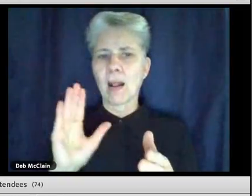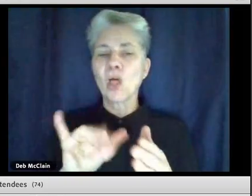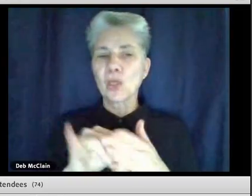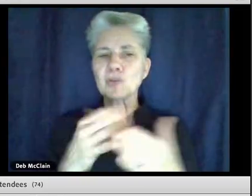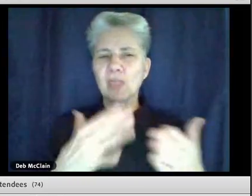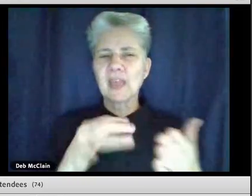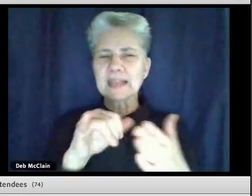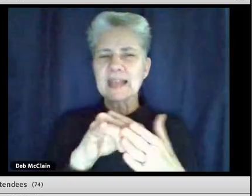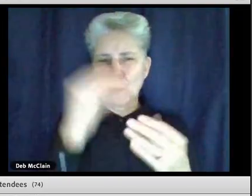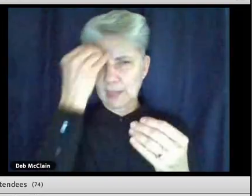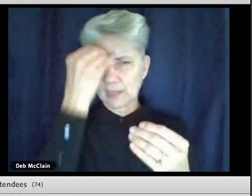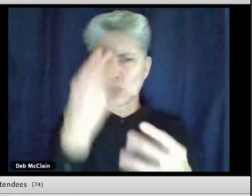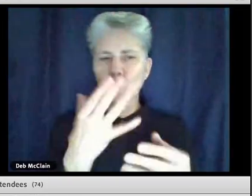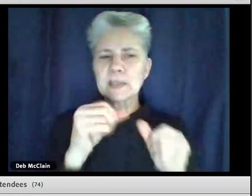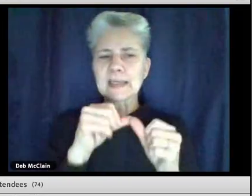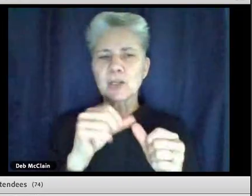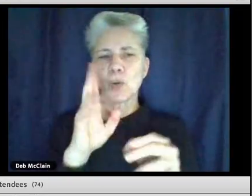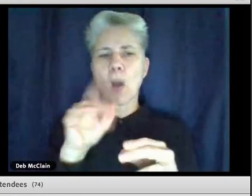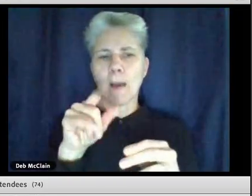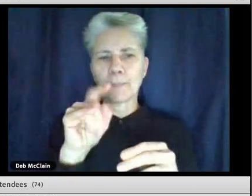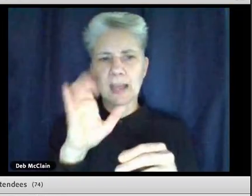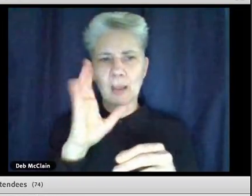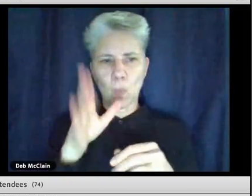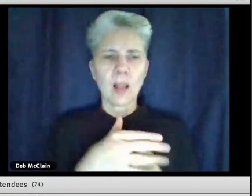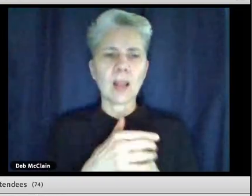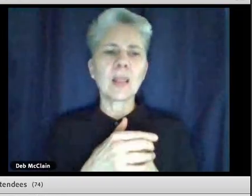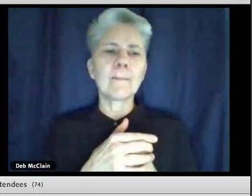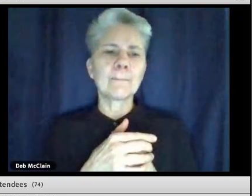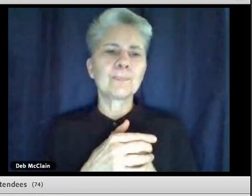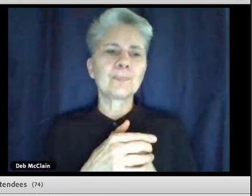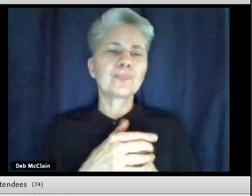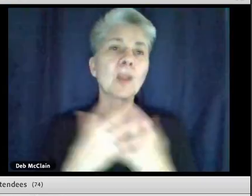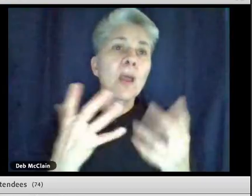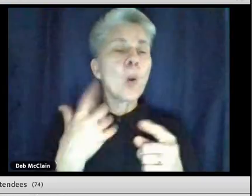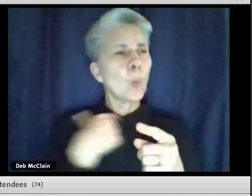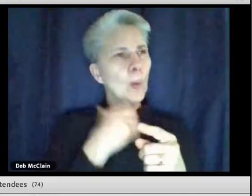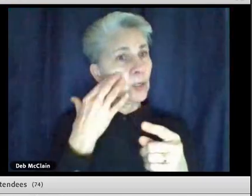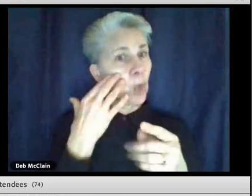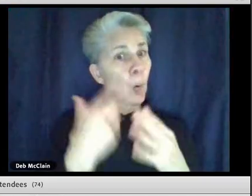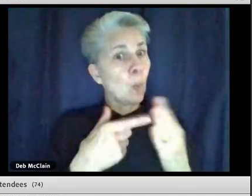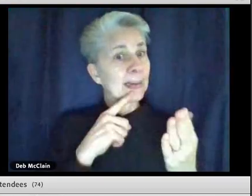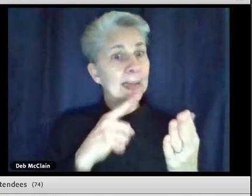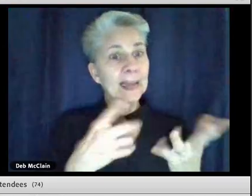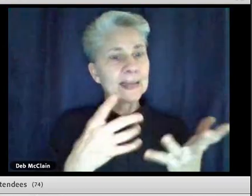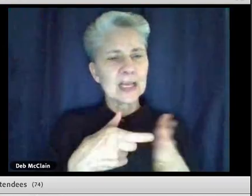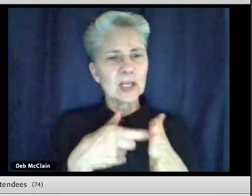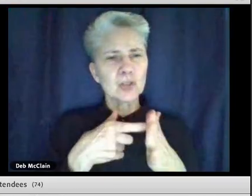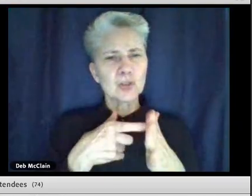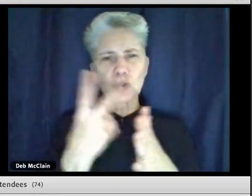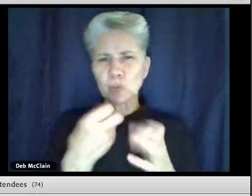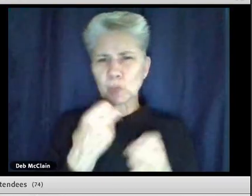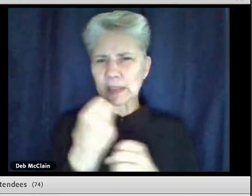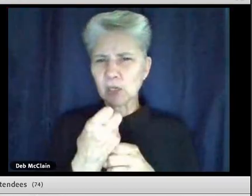but cases, are slowing, so those are things that are in the news, and I'll continue to update this.